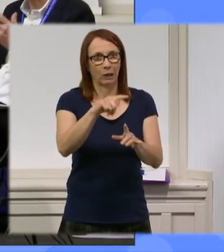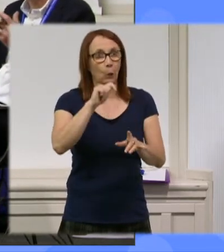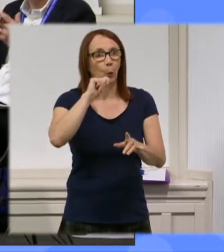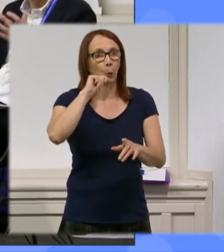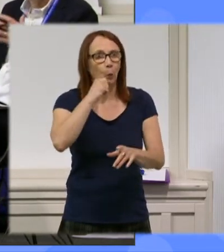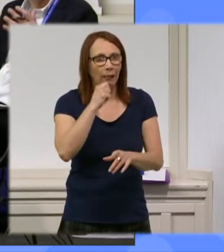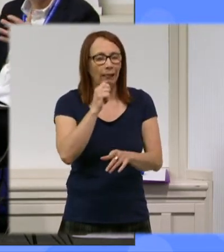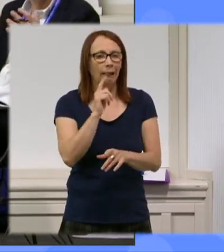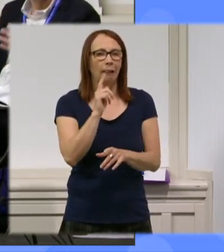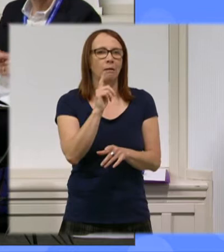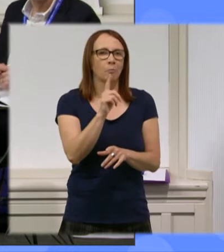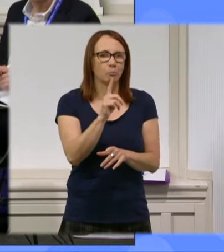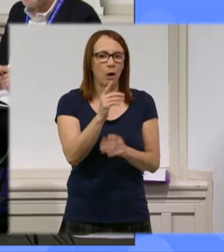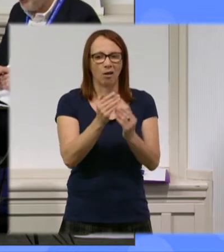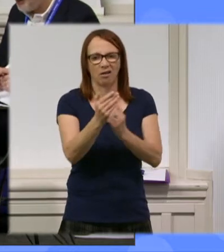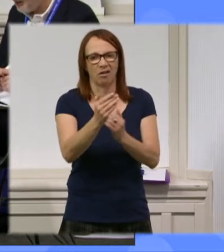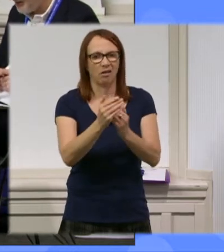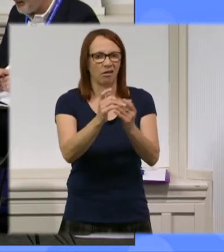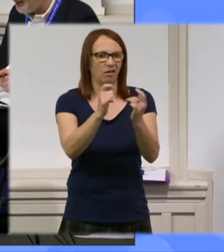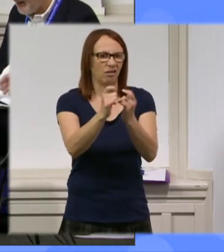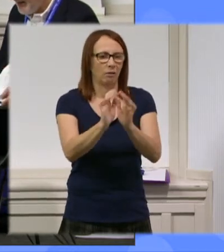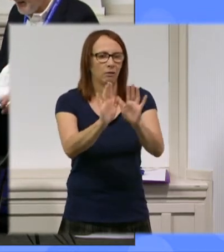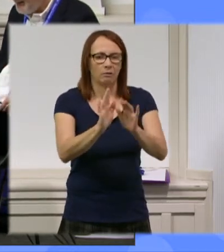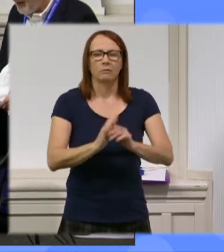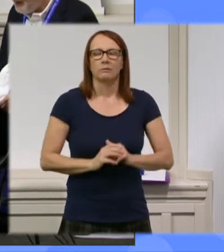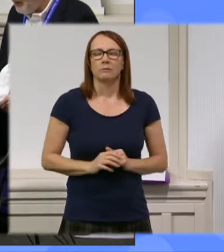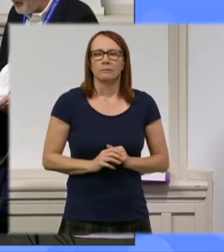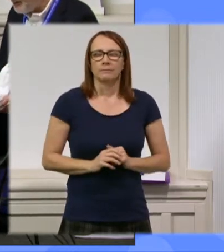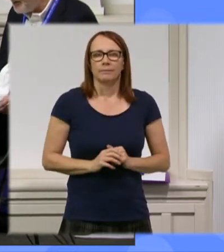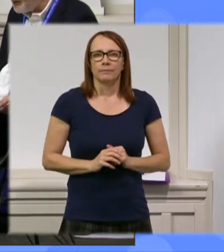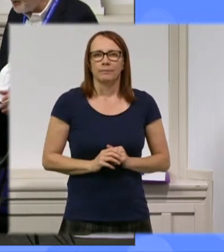only bits and pieces that's all have to be sorted out but what we want to do is